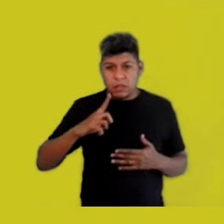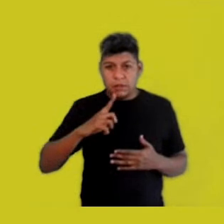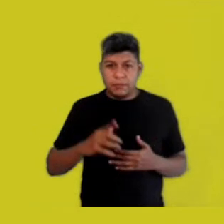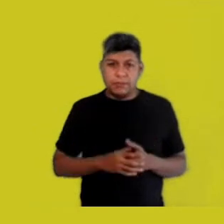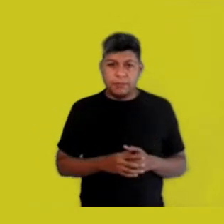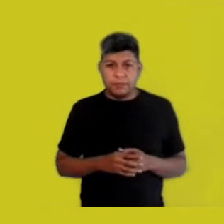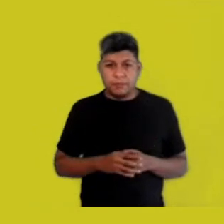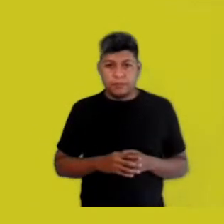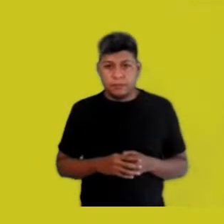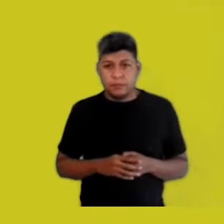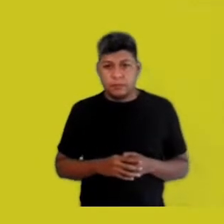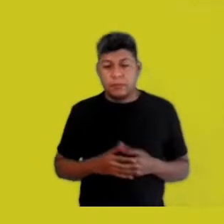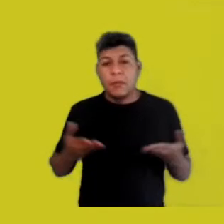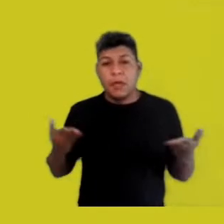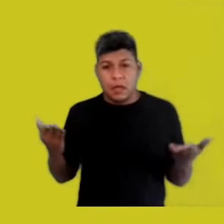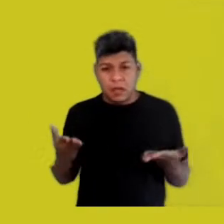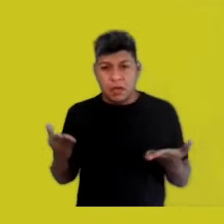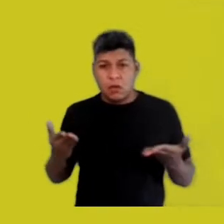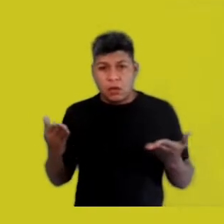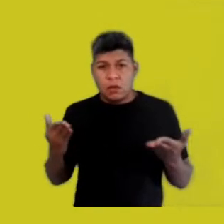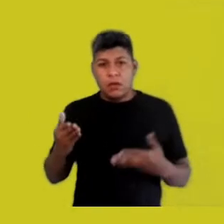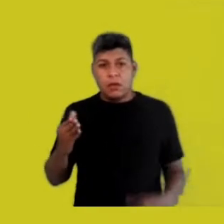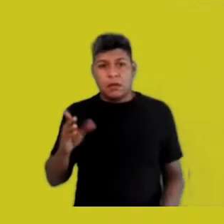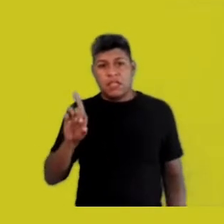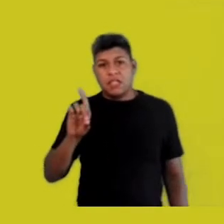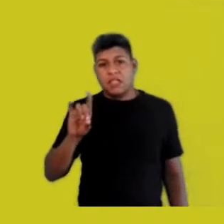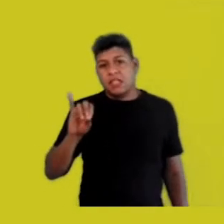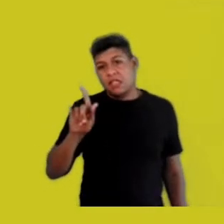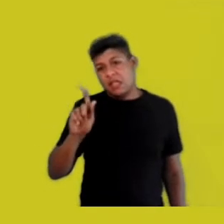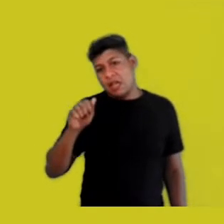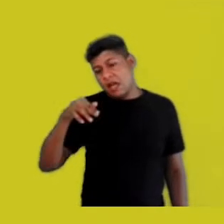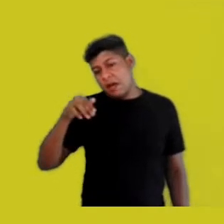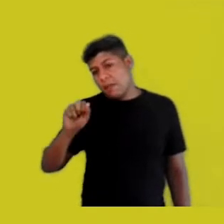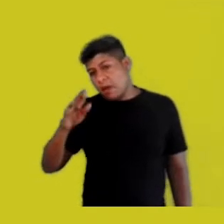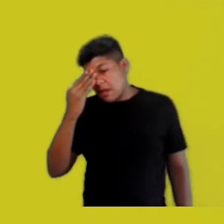Now it’s Tiganá’s turn, thanking both of you again for your presence